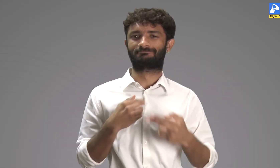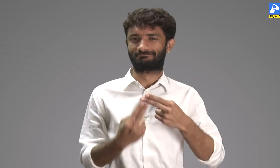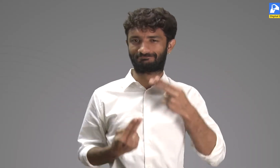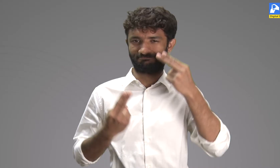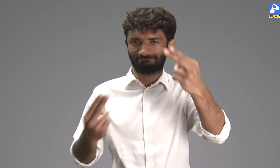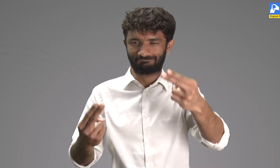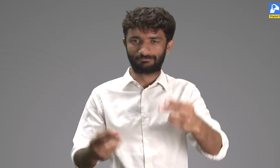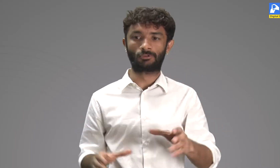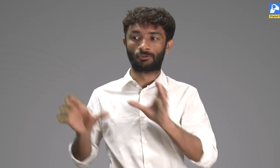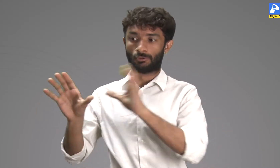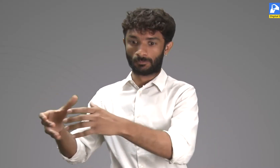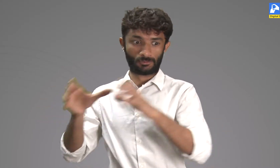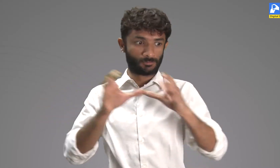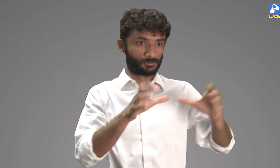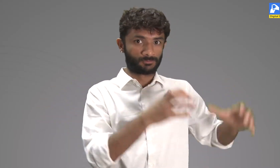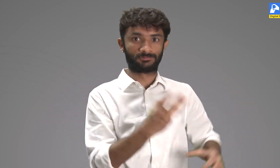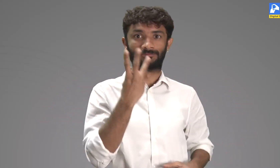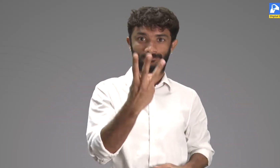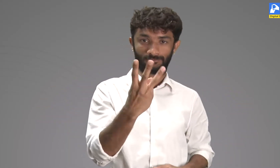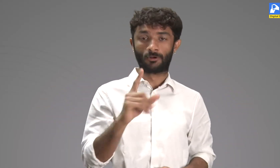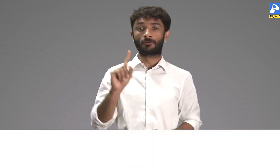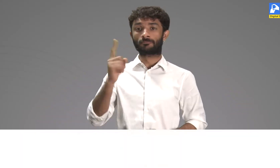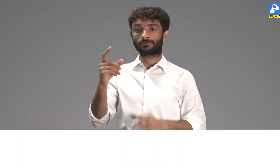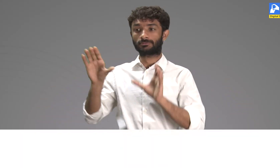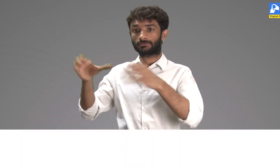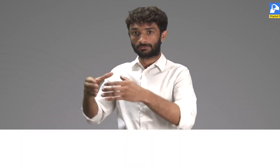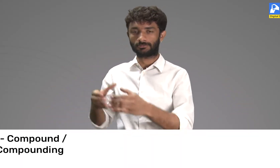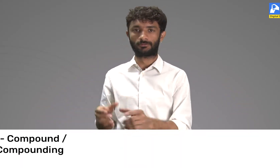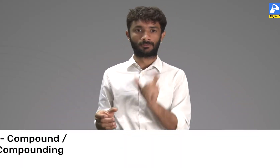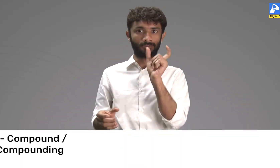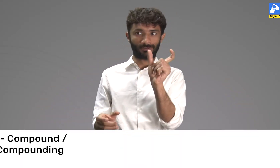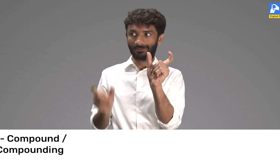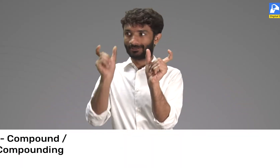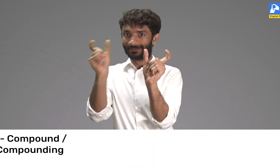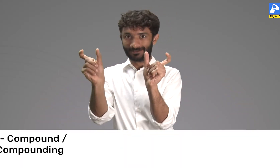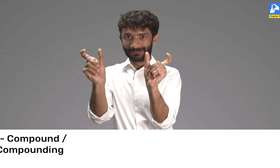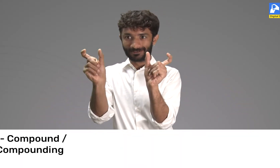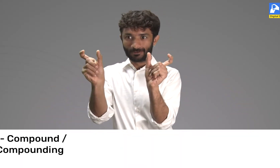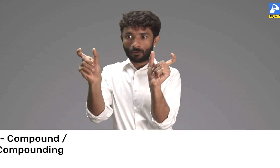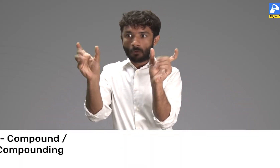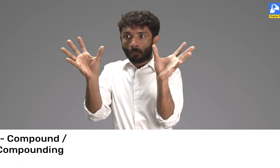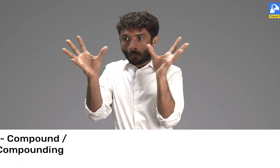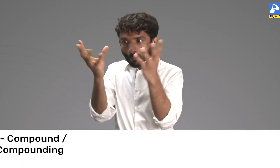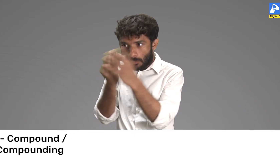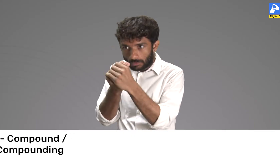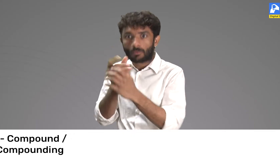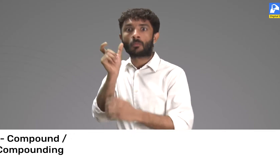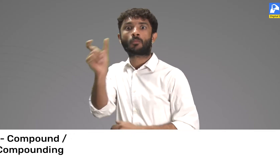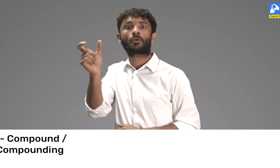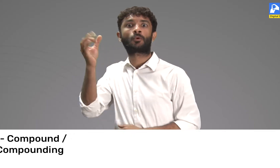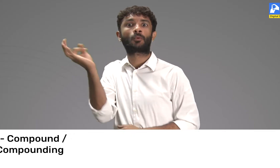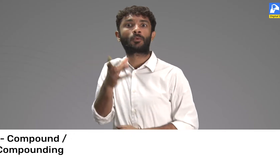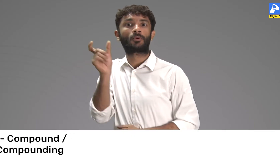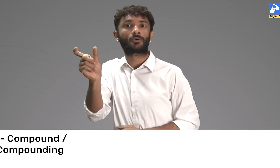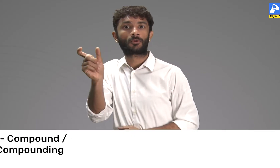Let me explain. There are three categories: 1. Compounding: